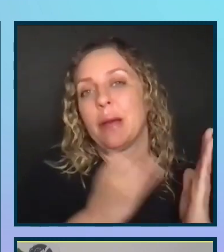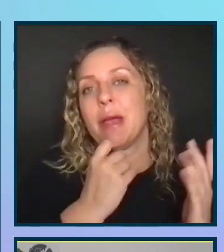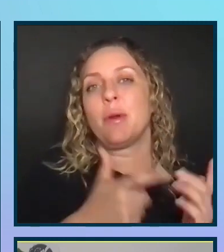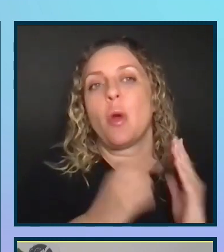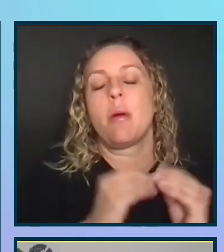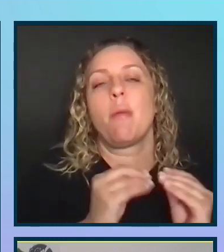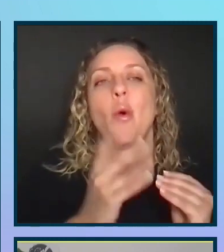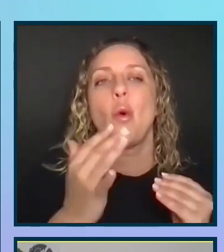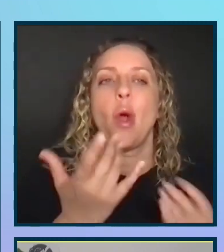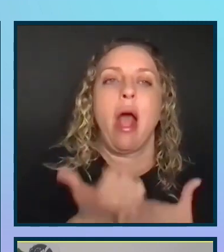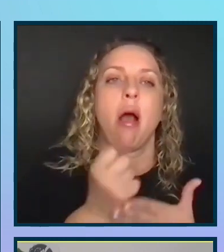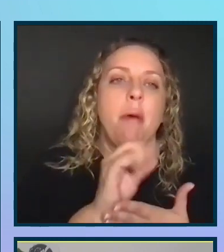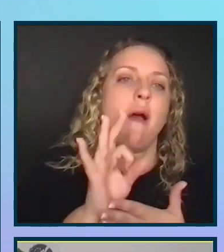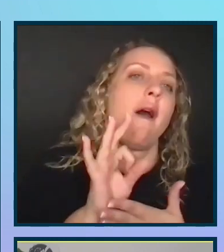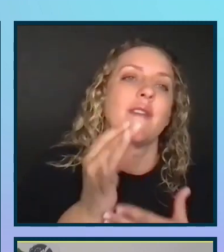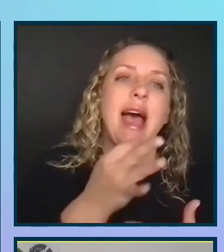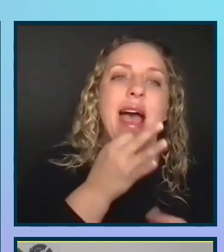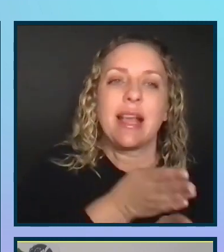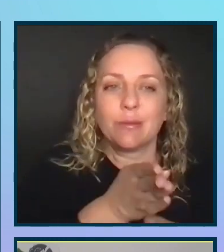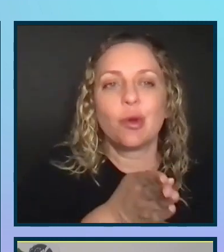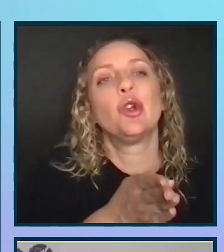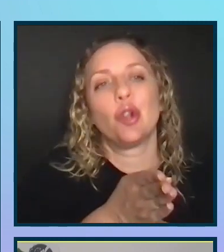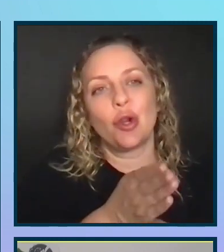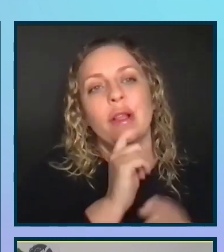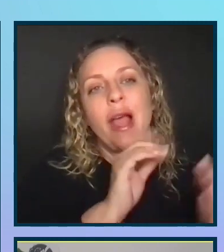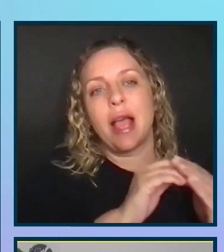the help of experts like (mumbles) or accessibility experts,